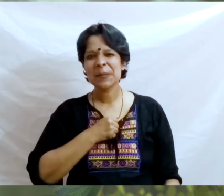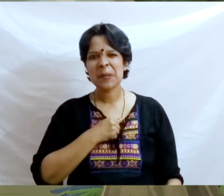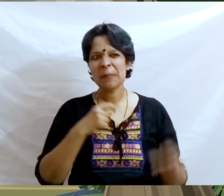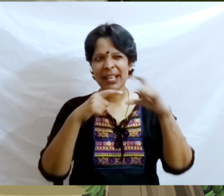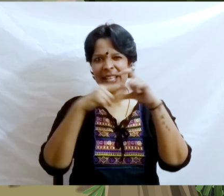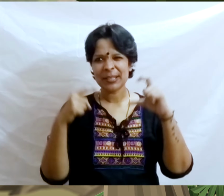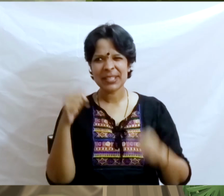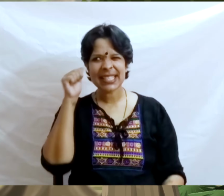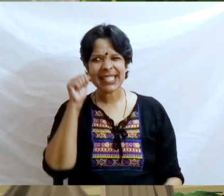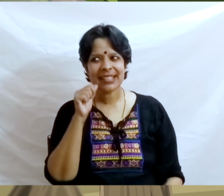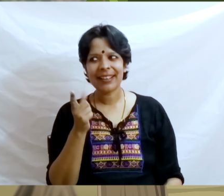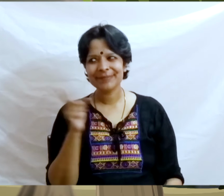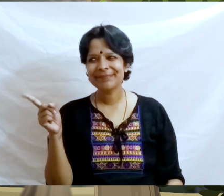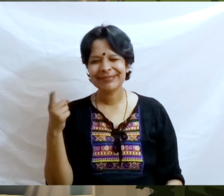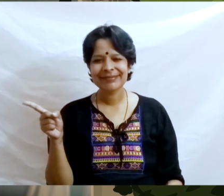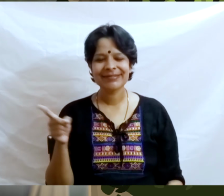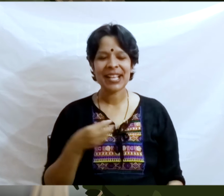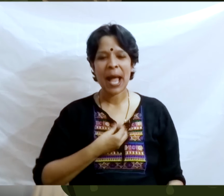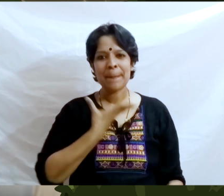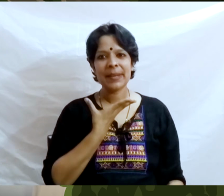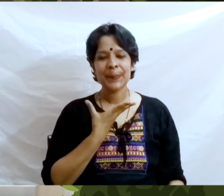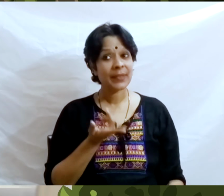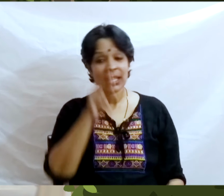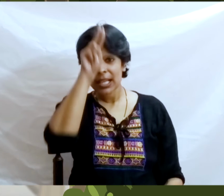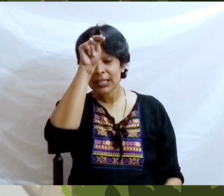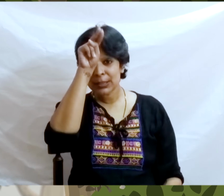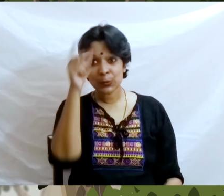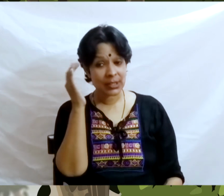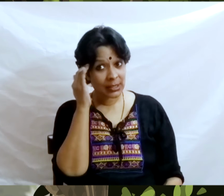The Rooster knew that “A trickster can be easily tricked”